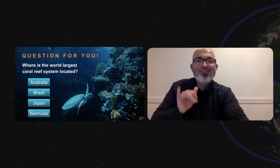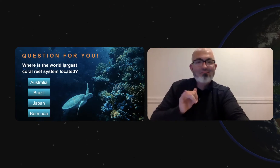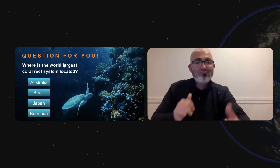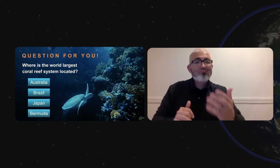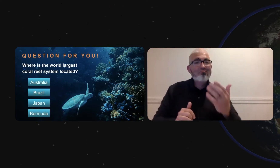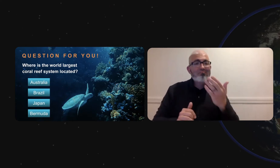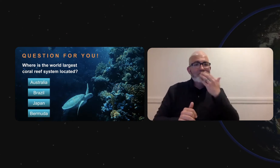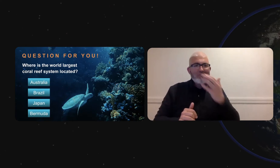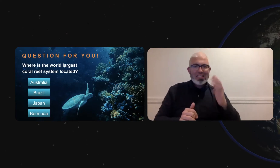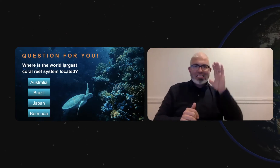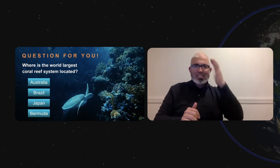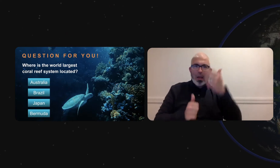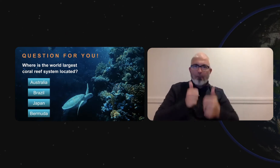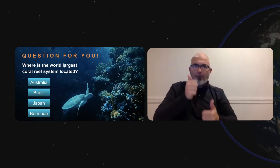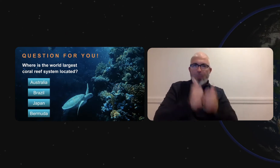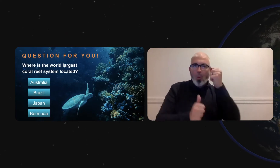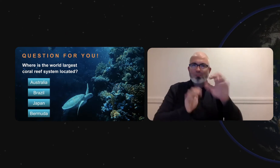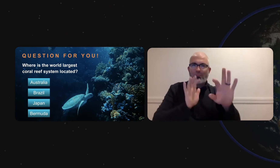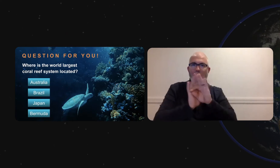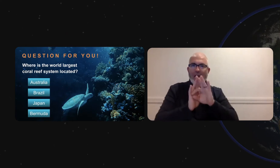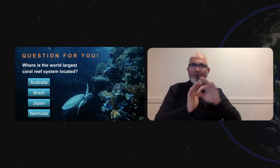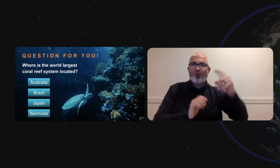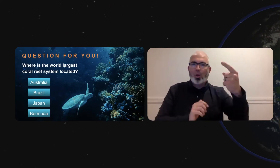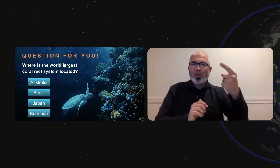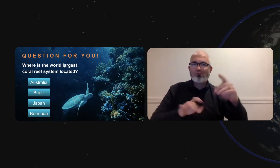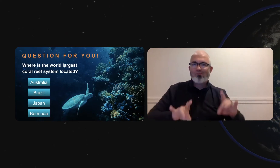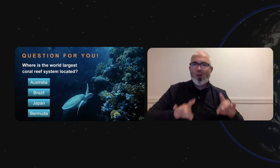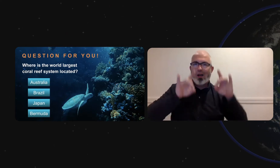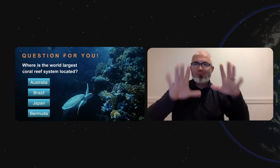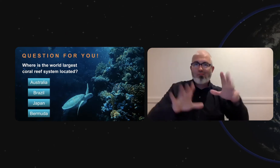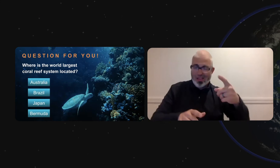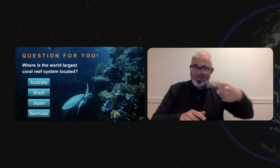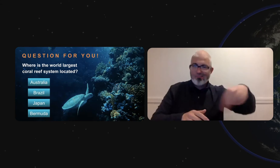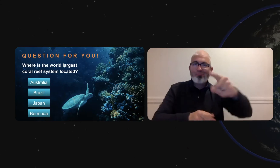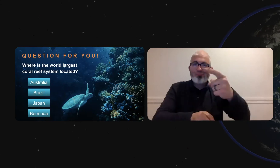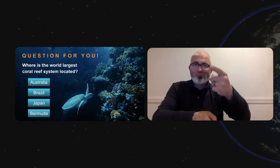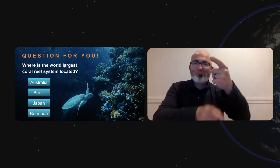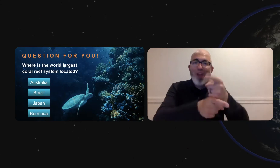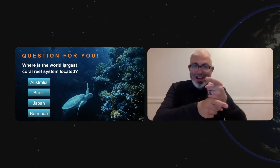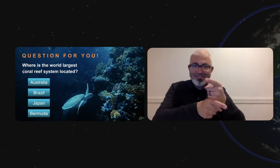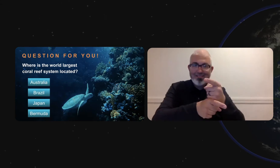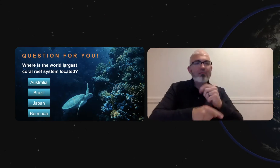That'll open the PowerPoint to the side of the speaker.